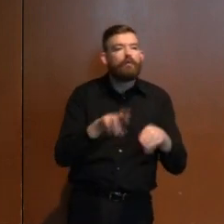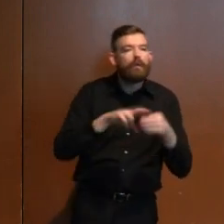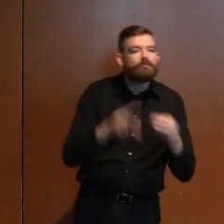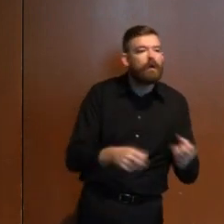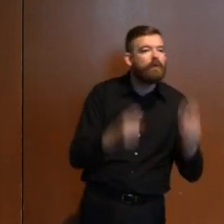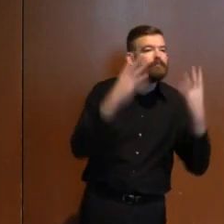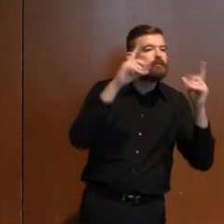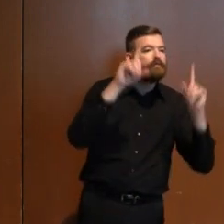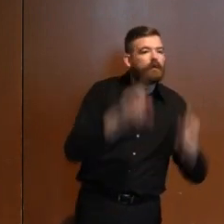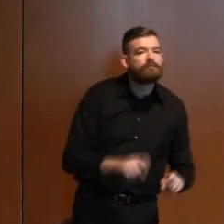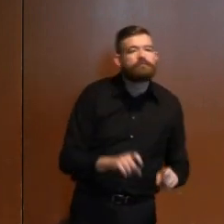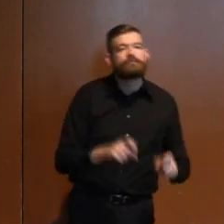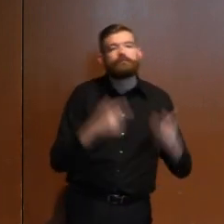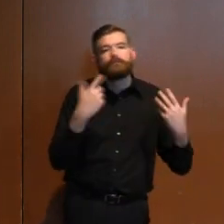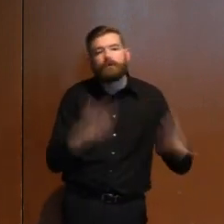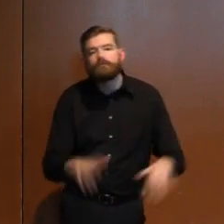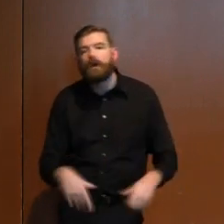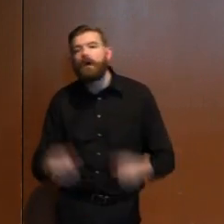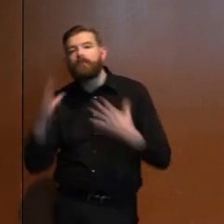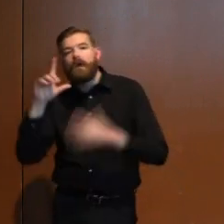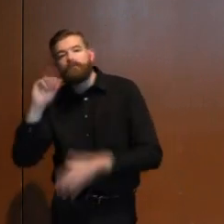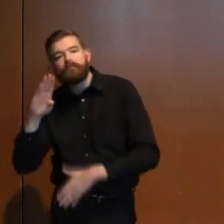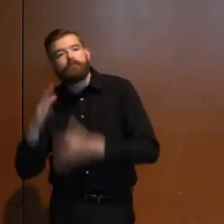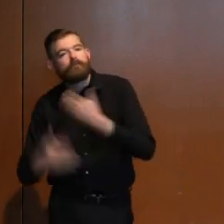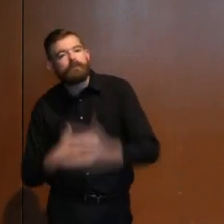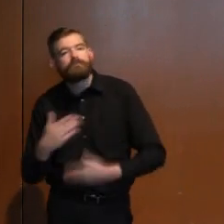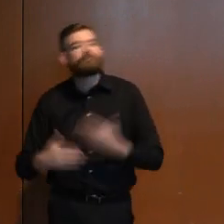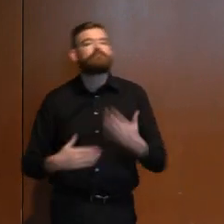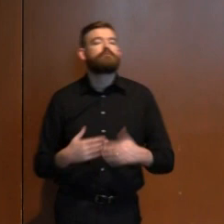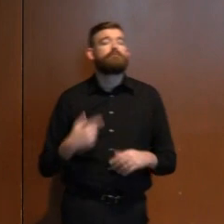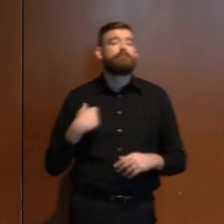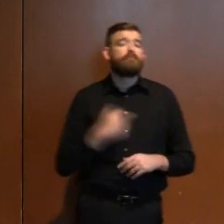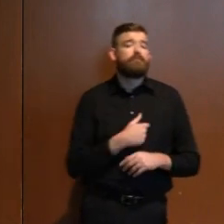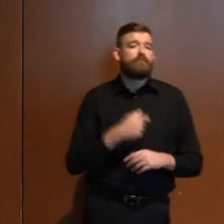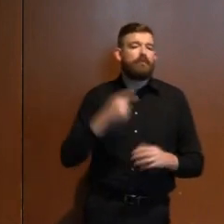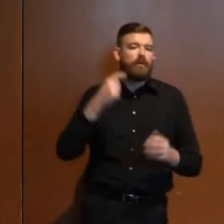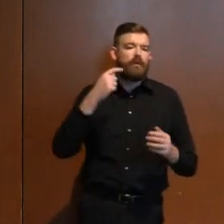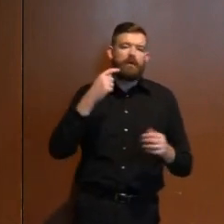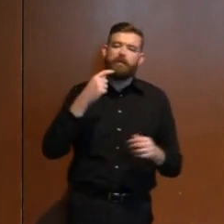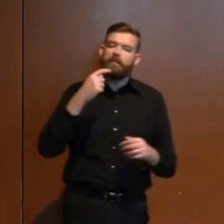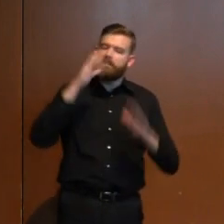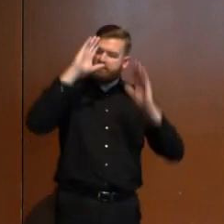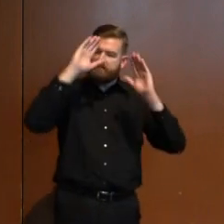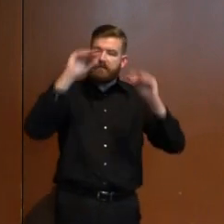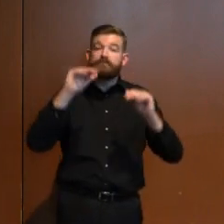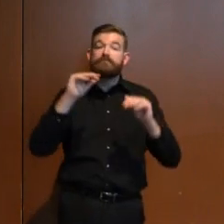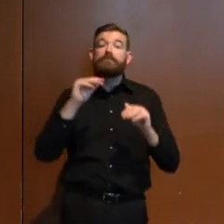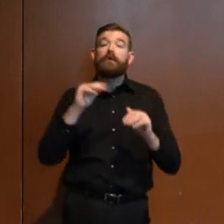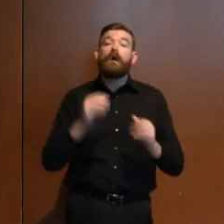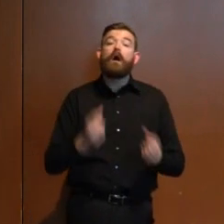THERE'S NO RELEVANCE TO THAT, THE VARIABILITY IN THE RESULTS THERE'S NO RELEVANCE TO THAT.